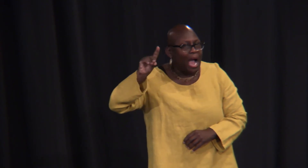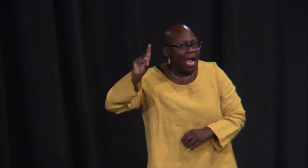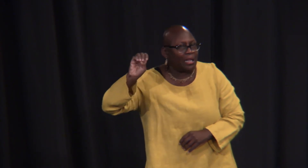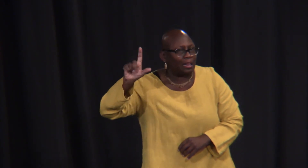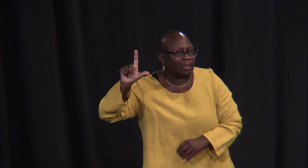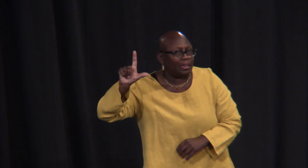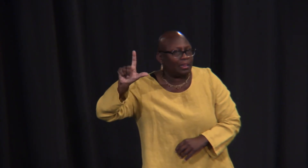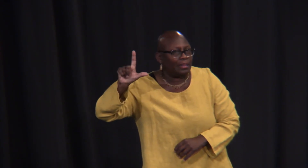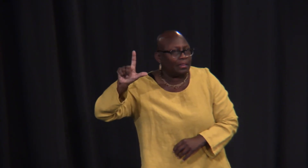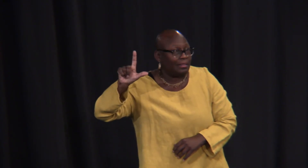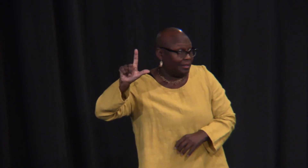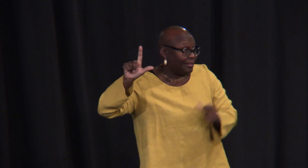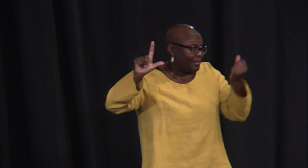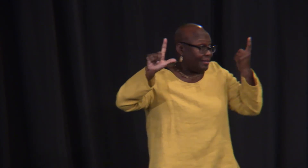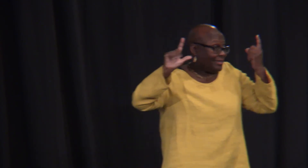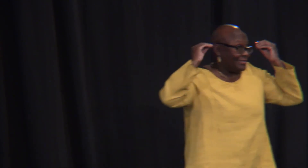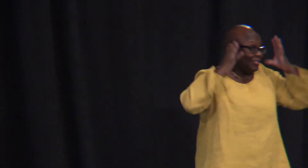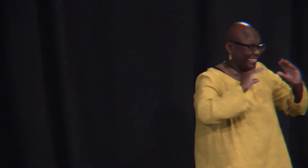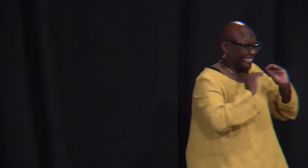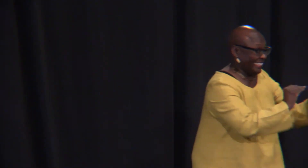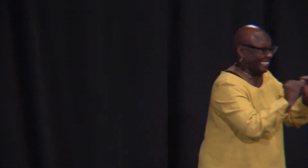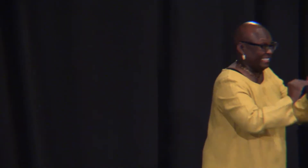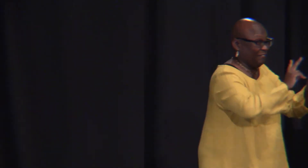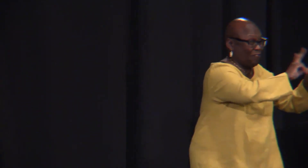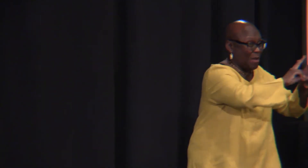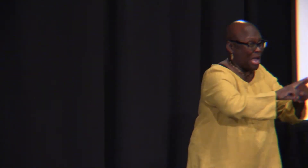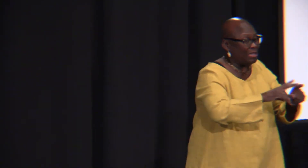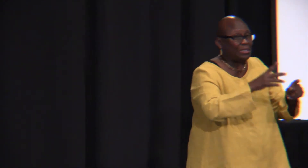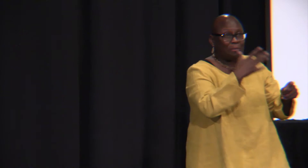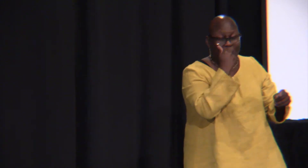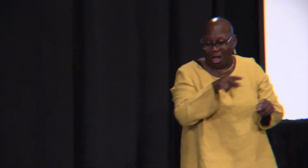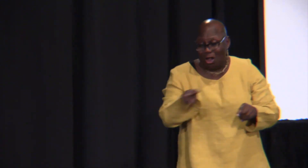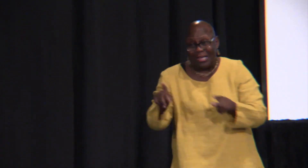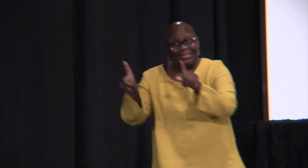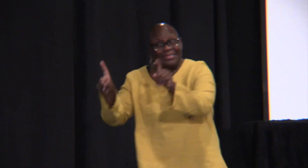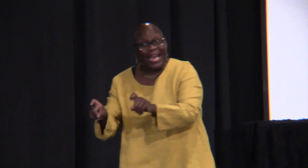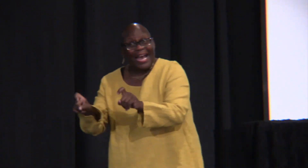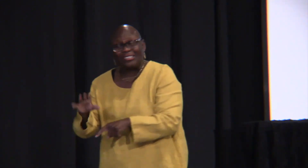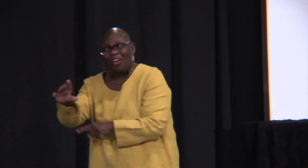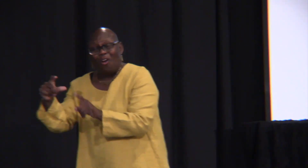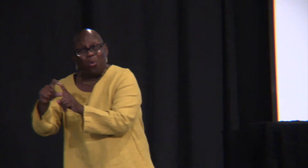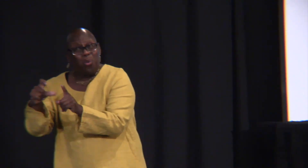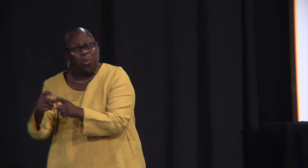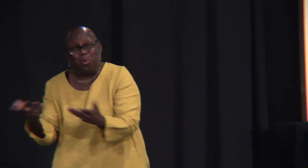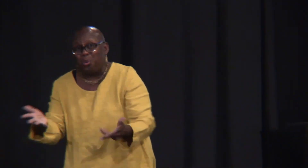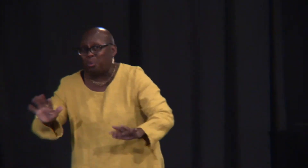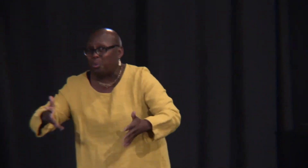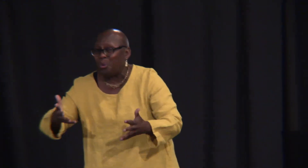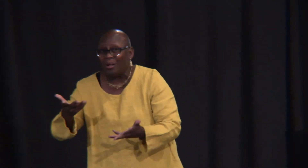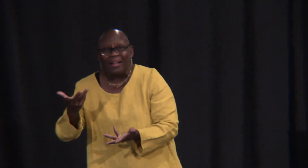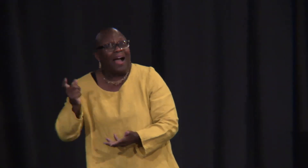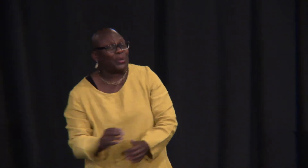Ironically, if you focus on a skill, the more students fail, the more you tend to